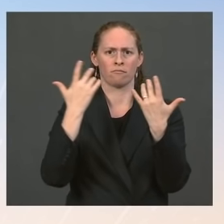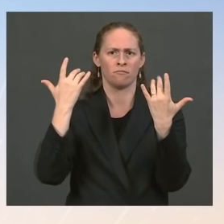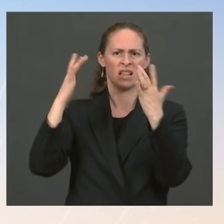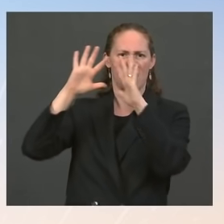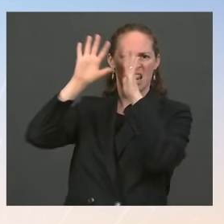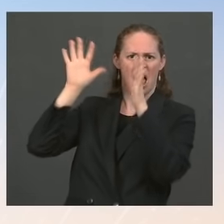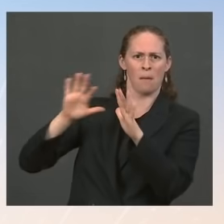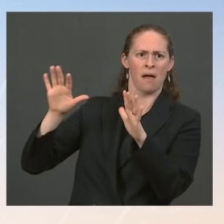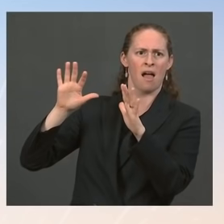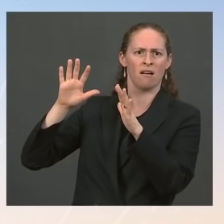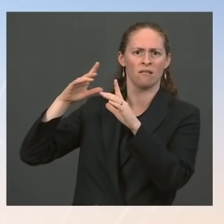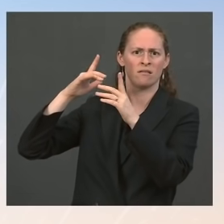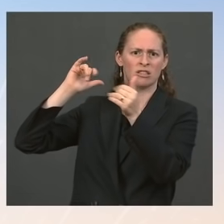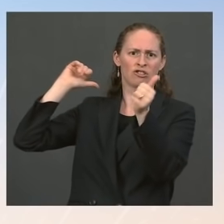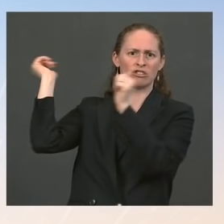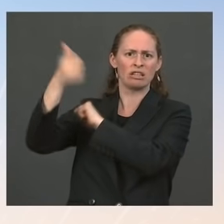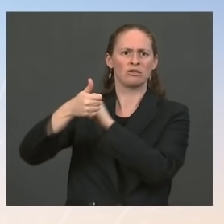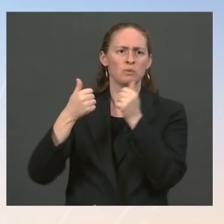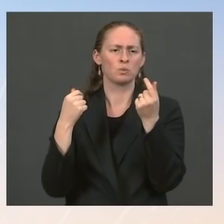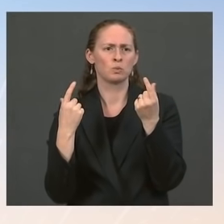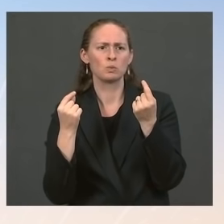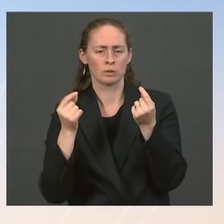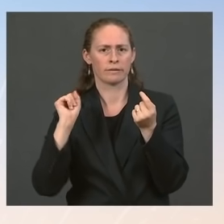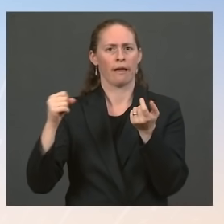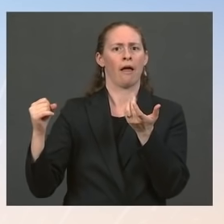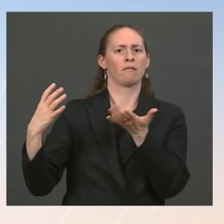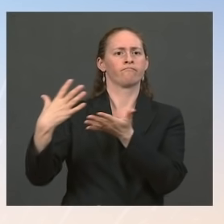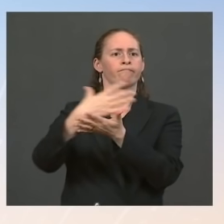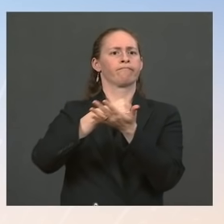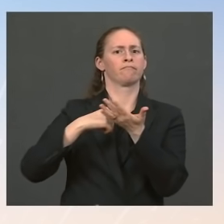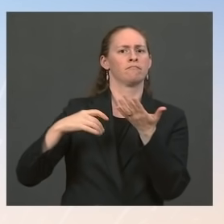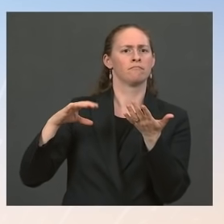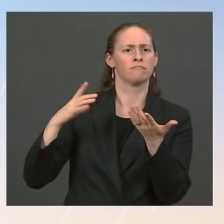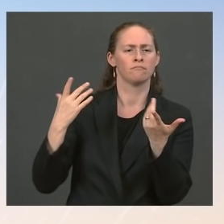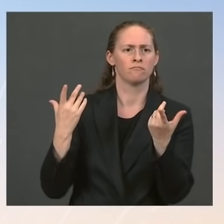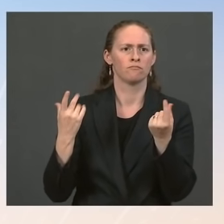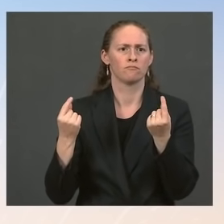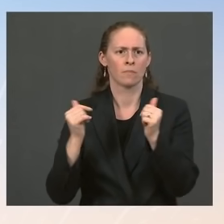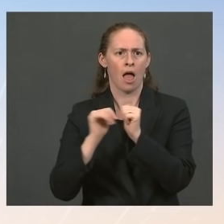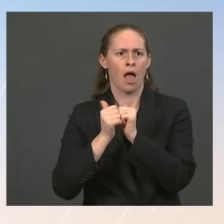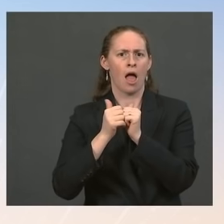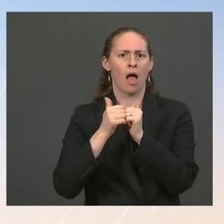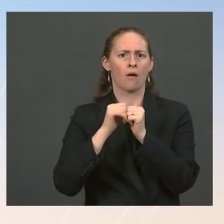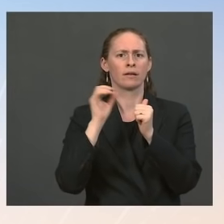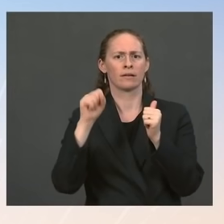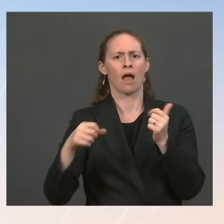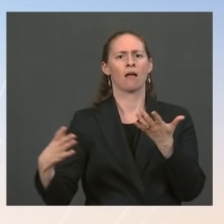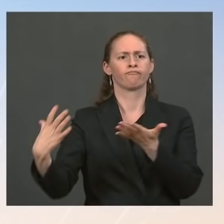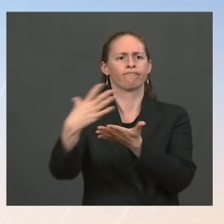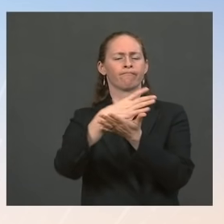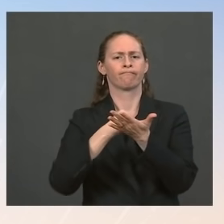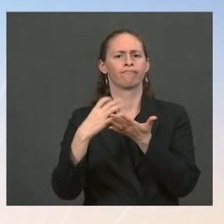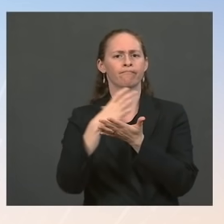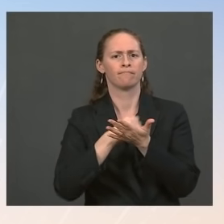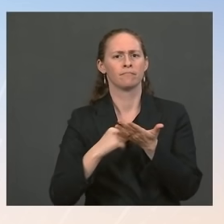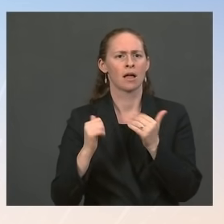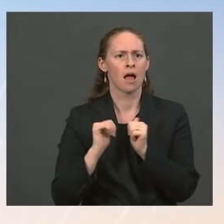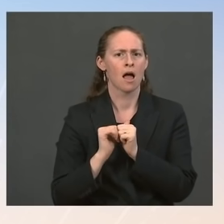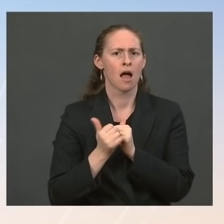because there's a lot of revenue raisers and a lot of options that are out there. Obviously, the President put forward his own plan for addressing climate change